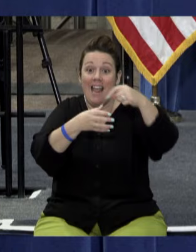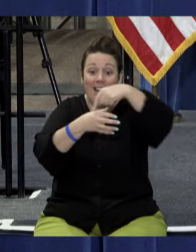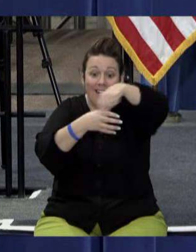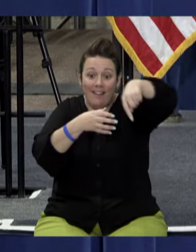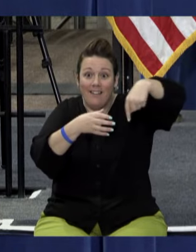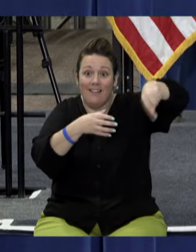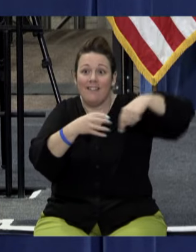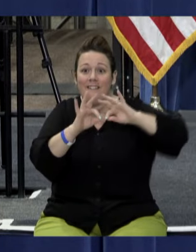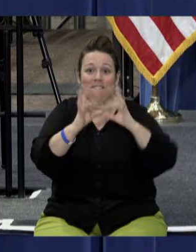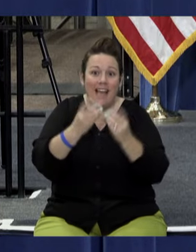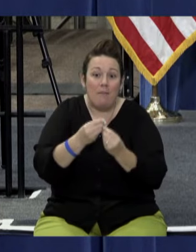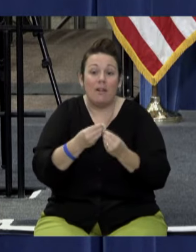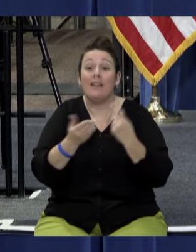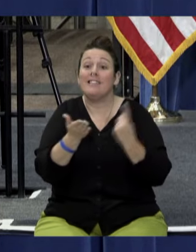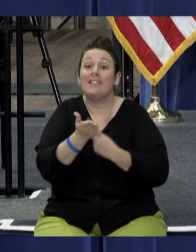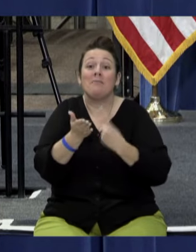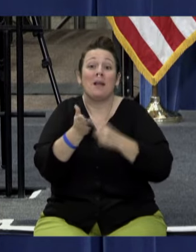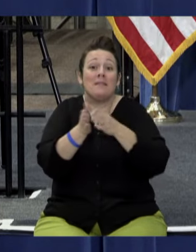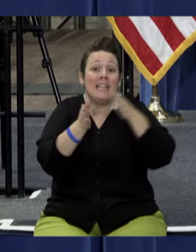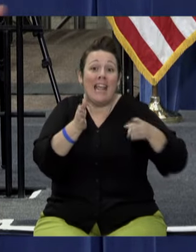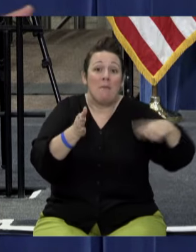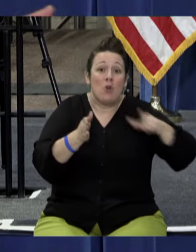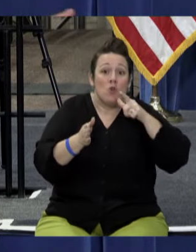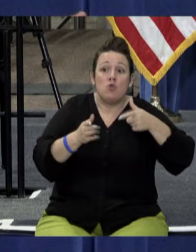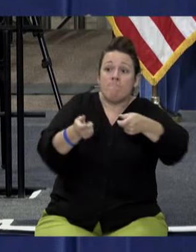And even sometimes the neighbor who steps up when there's no family member involved,